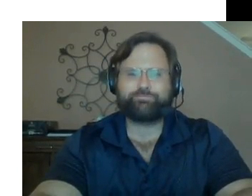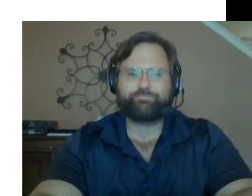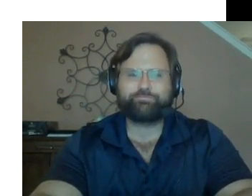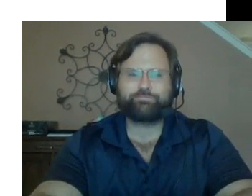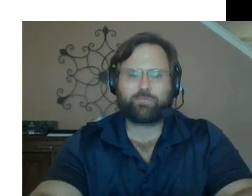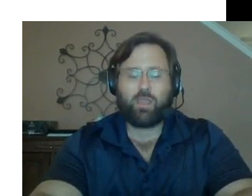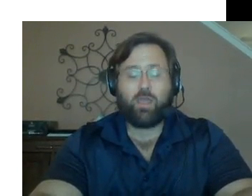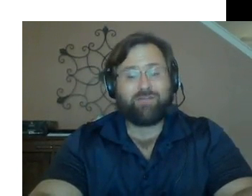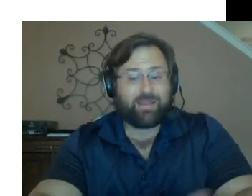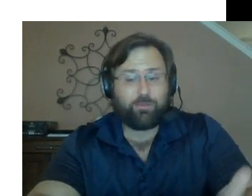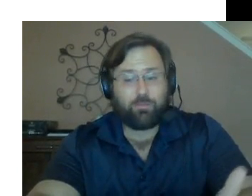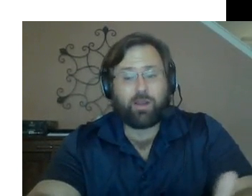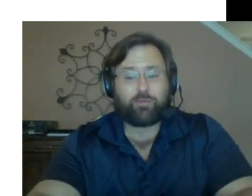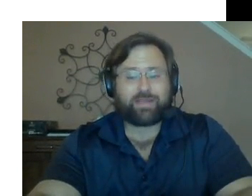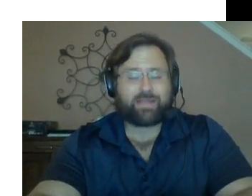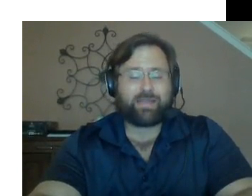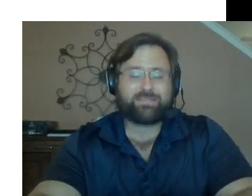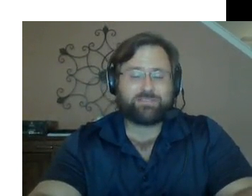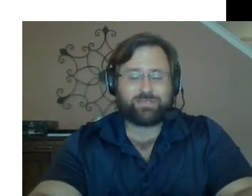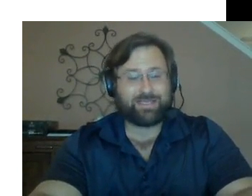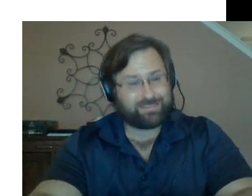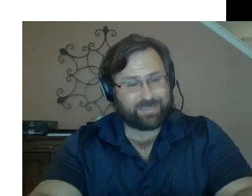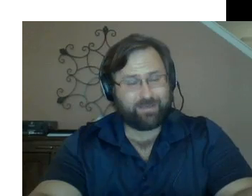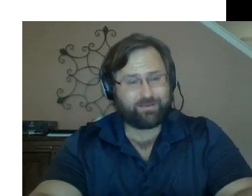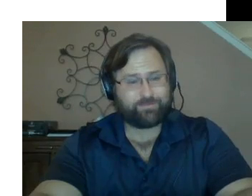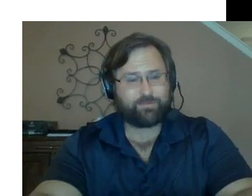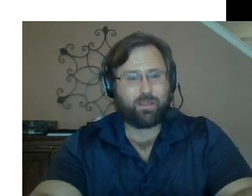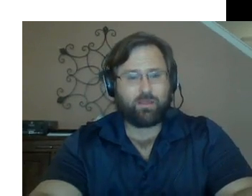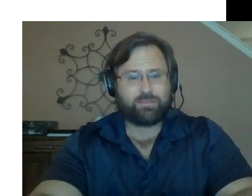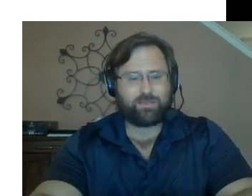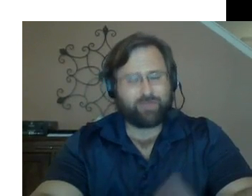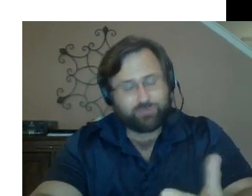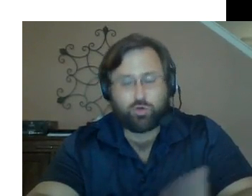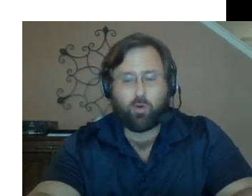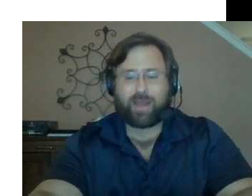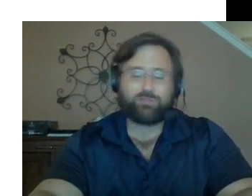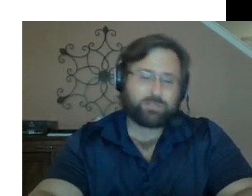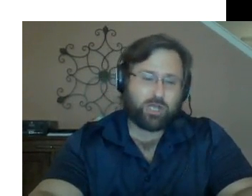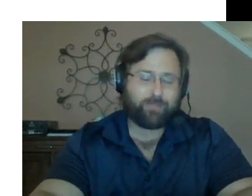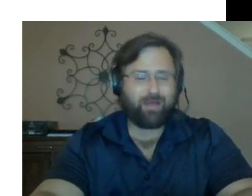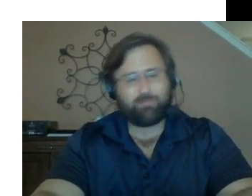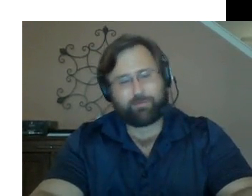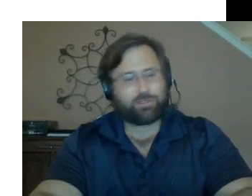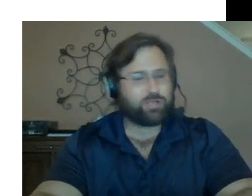finally another way to connect is using listing so if you have two or more items you want to talk about maybe going to talk